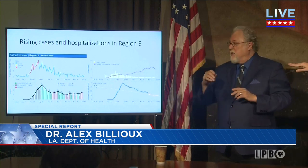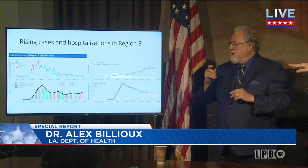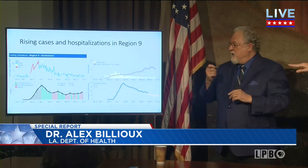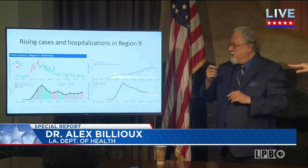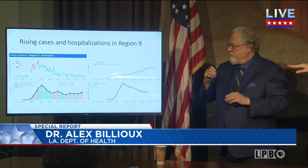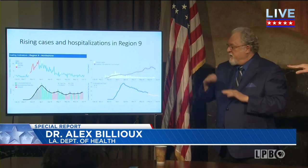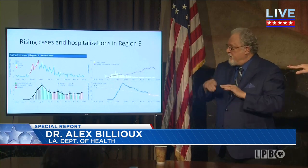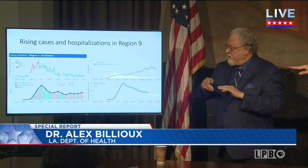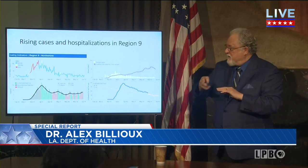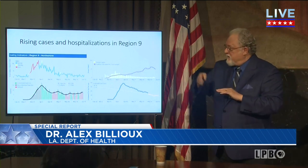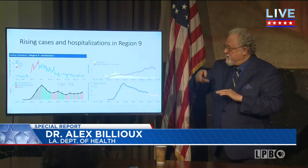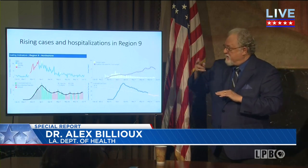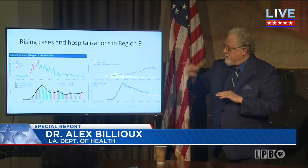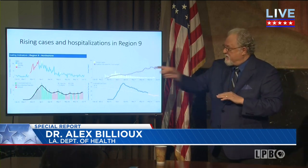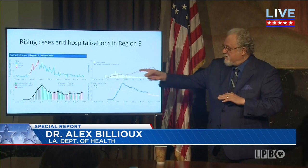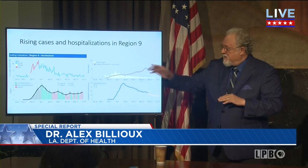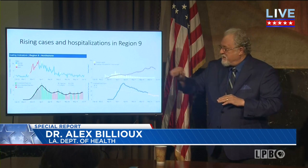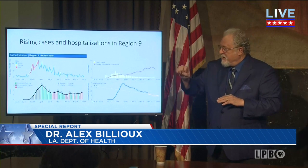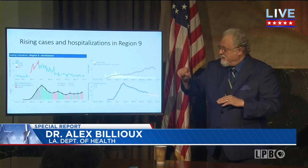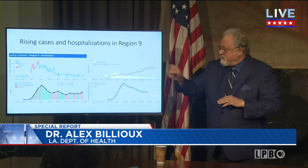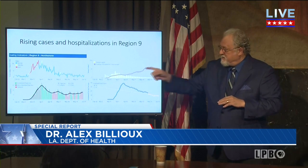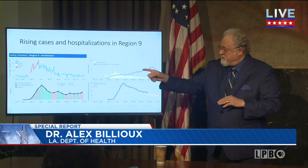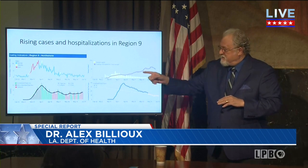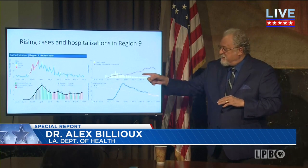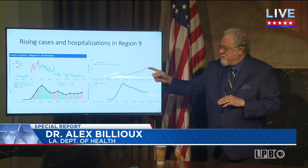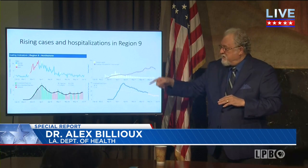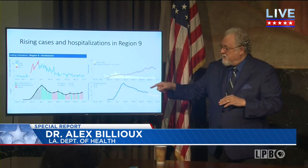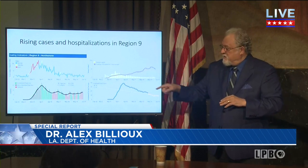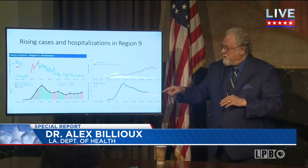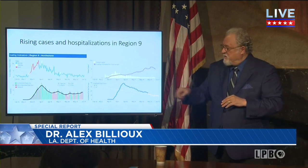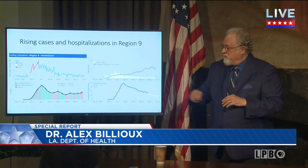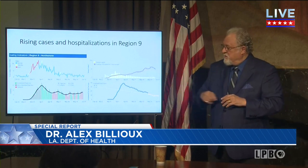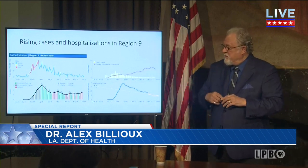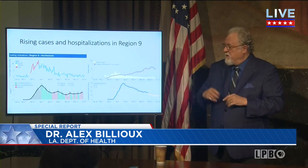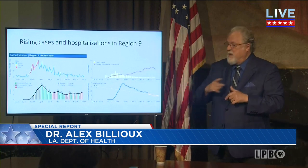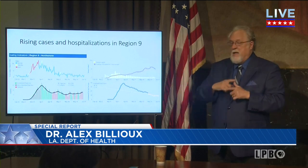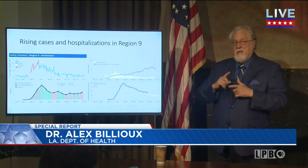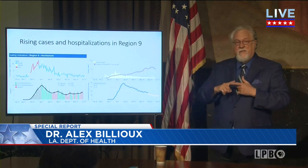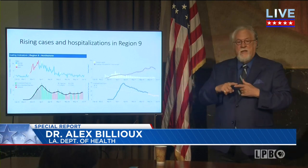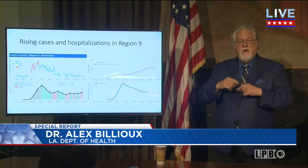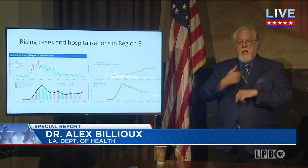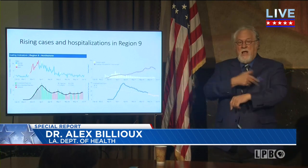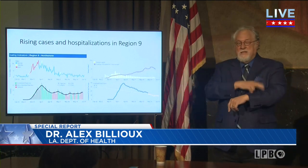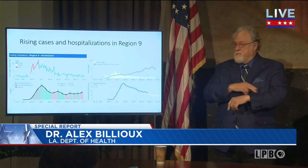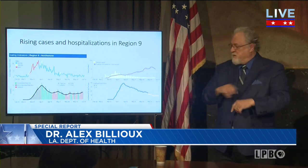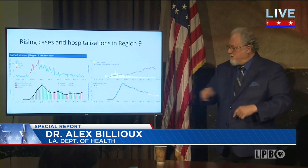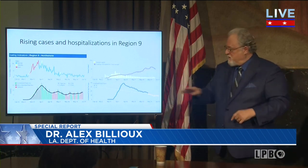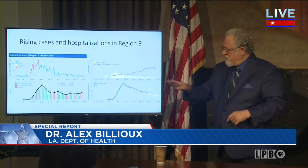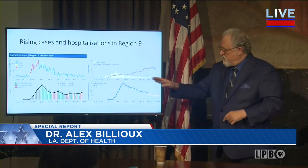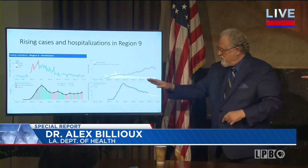VERY CLOSE TO REGION 1. THE TREND IN NEW ORLEANS AND REGION 3 IS REFLECTED IN REGION